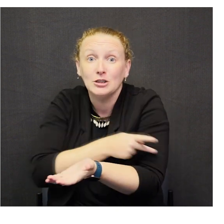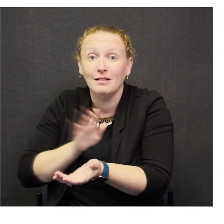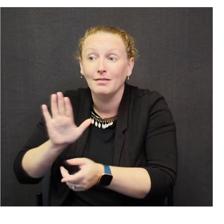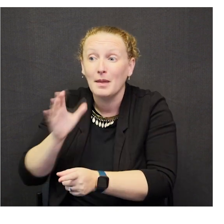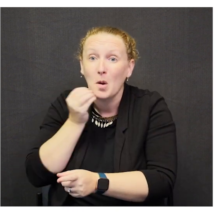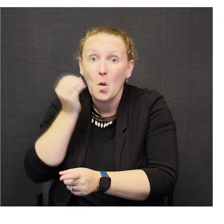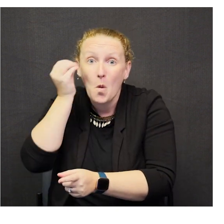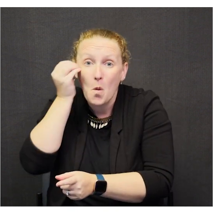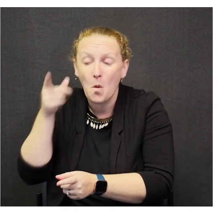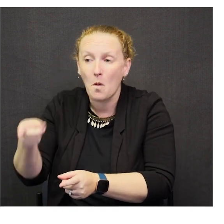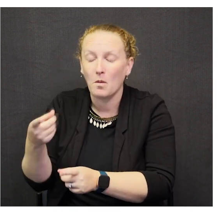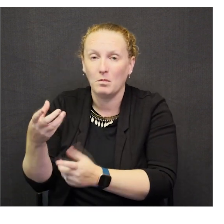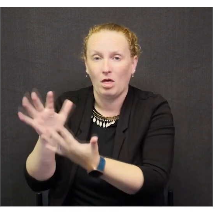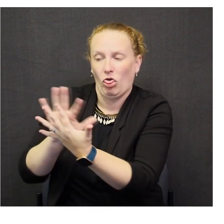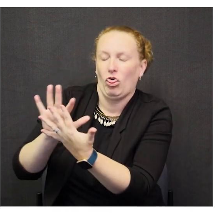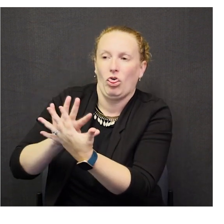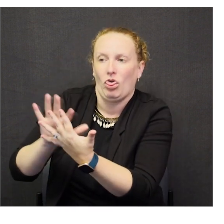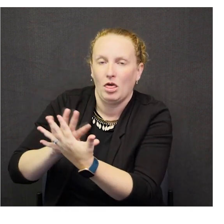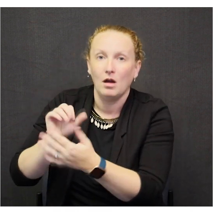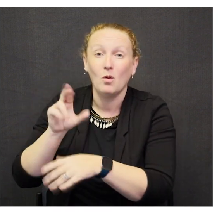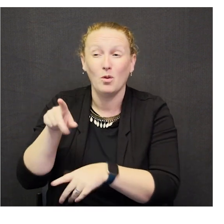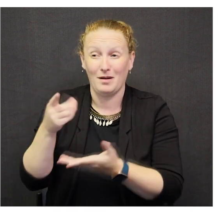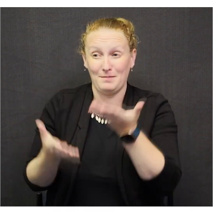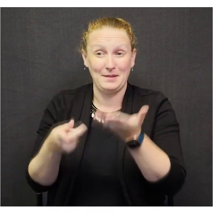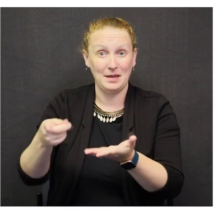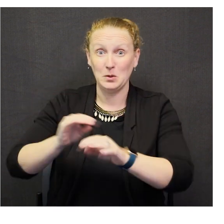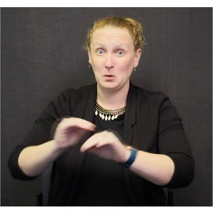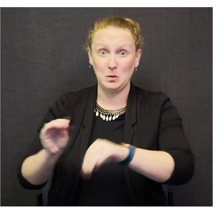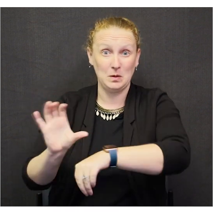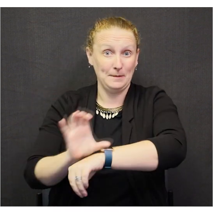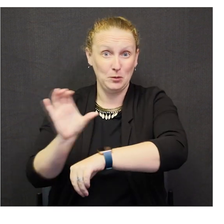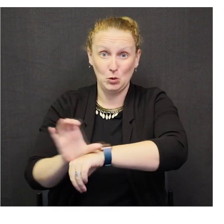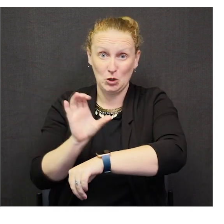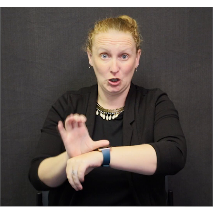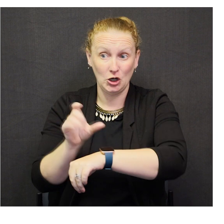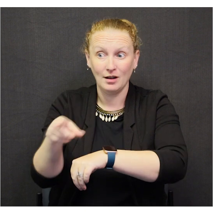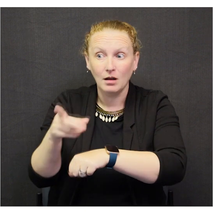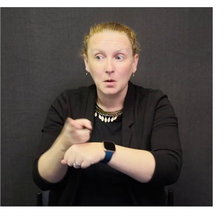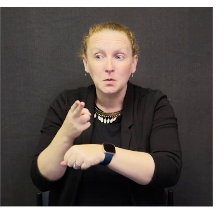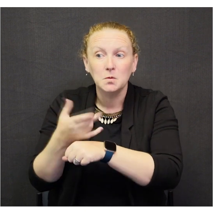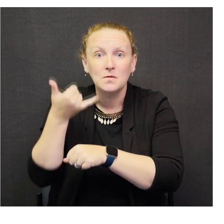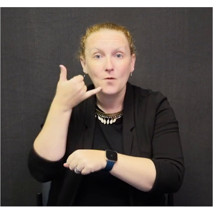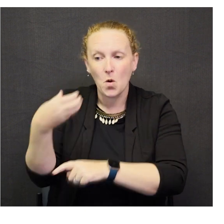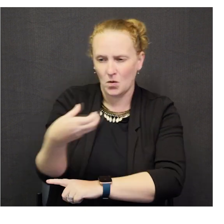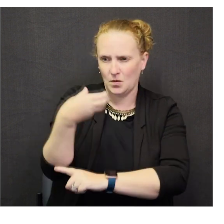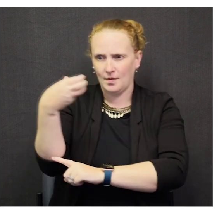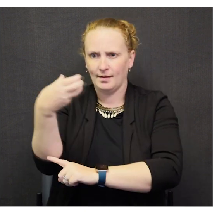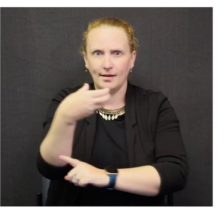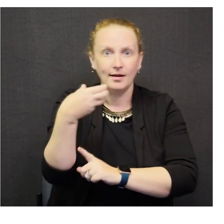lot of patients are on mobile devices, some are pre paying as they go. Not everyone has unlimited